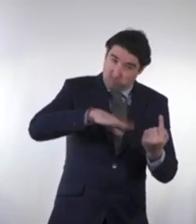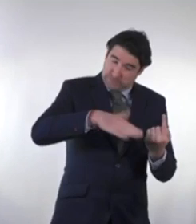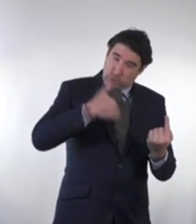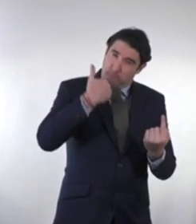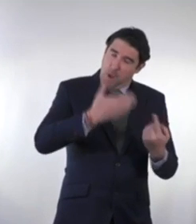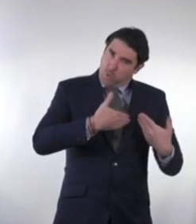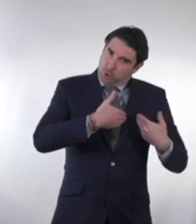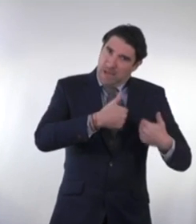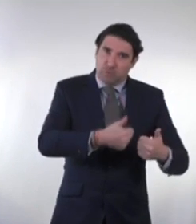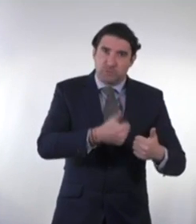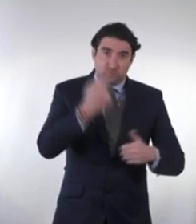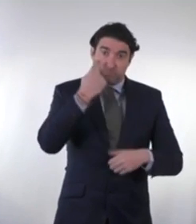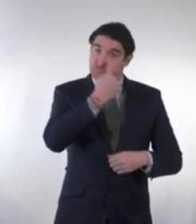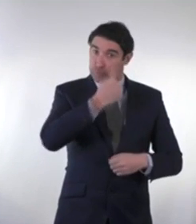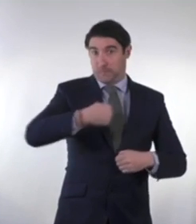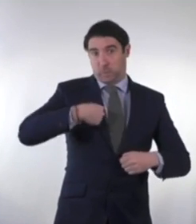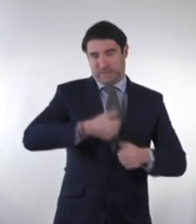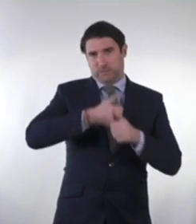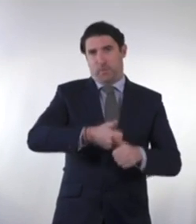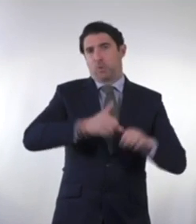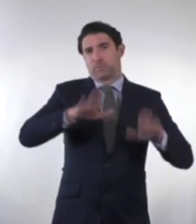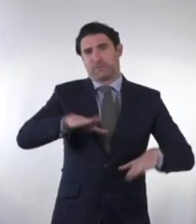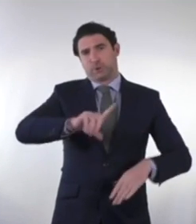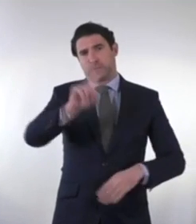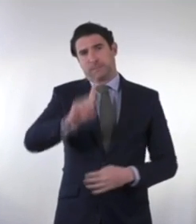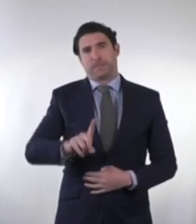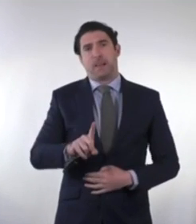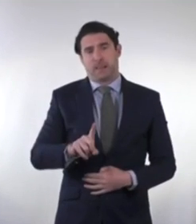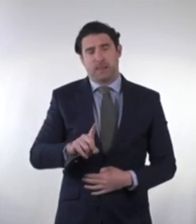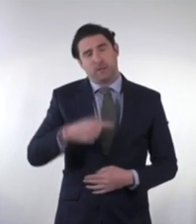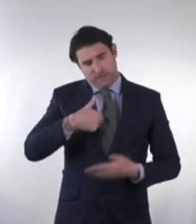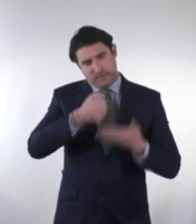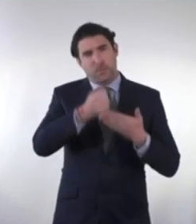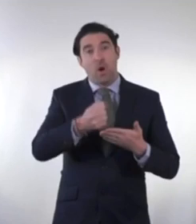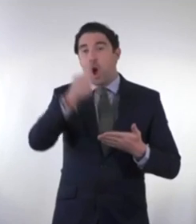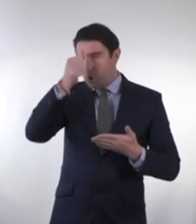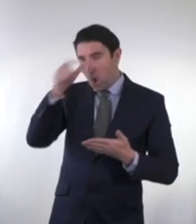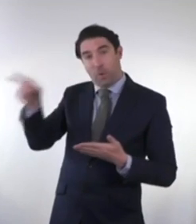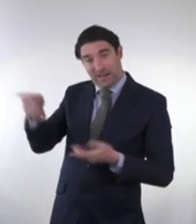we will continue to meet our obligations to those fleeing persecution and war around the world.